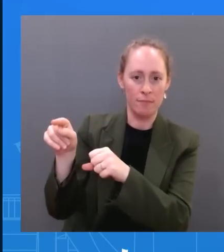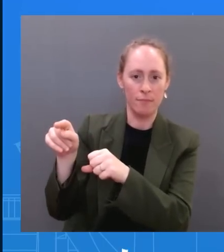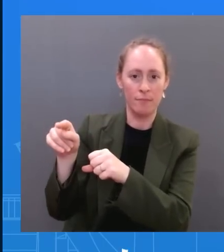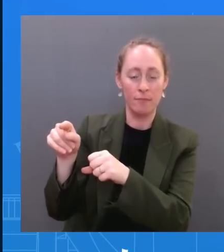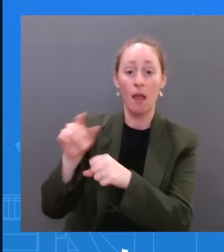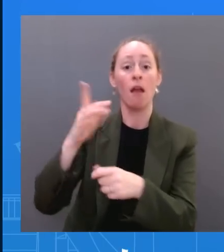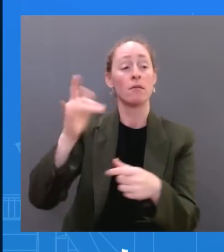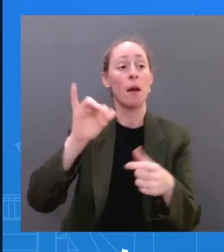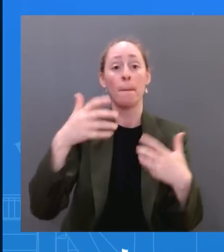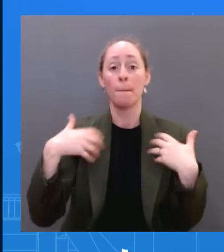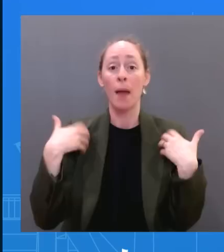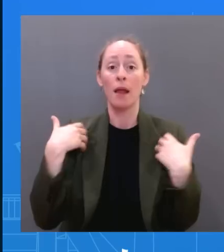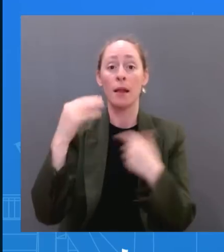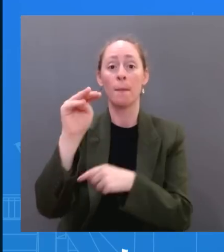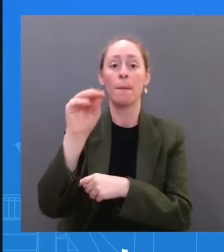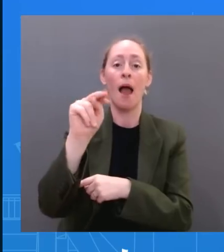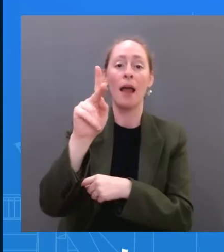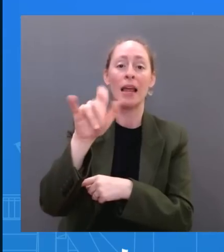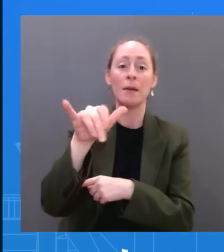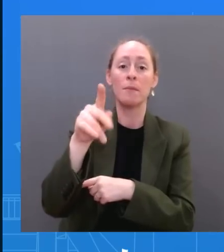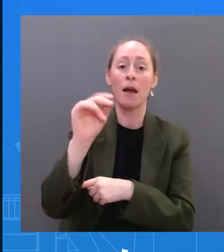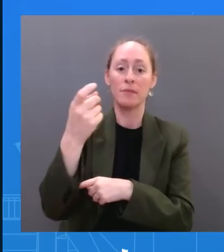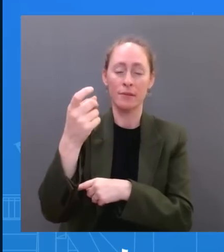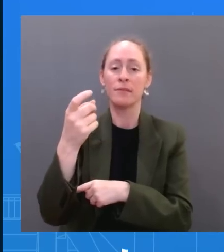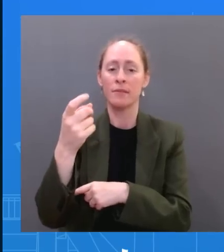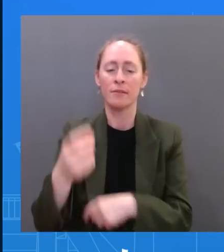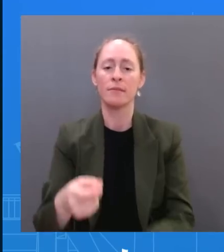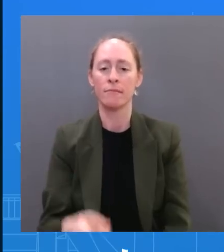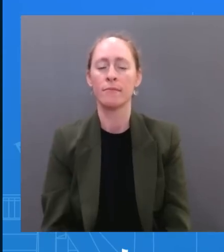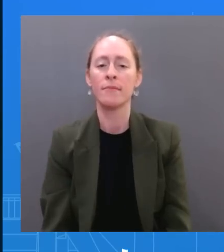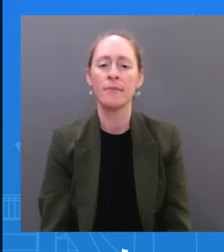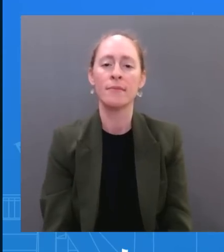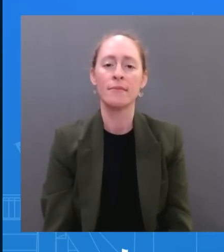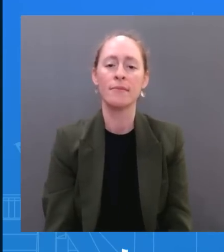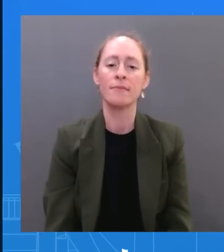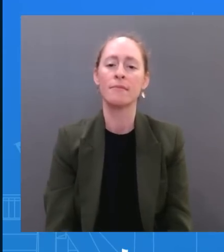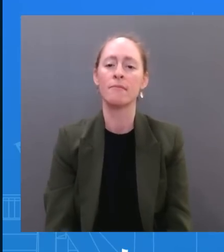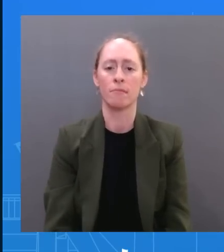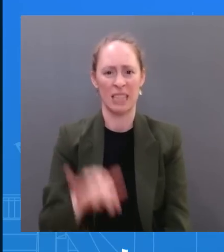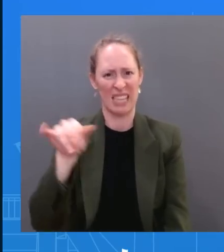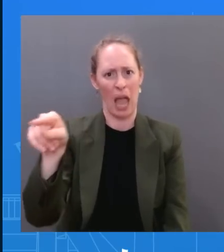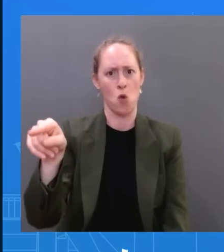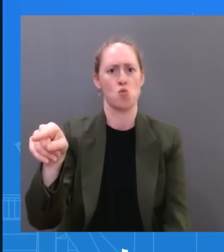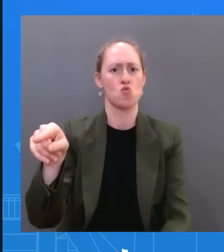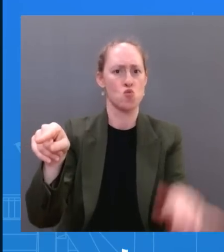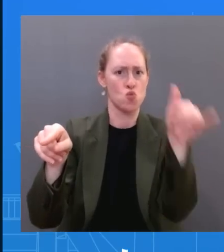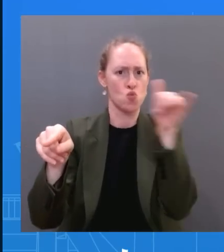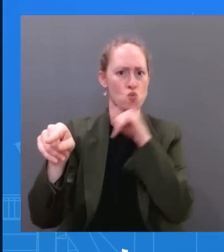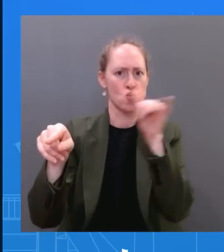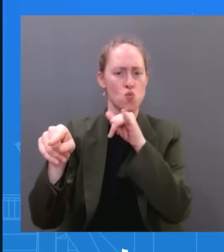that we have been very aggressive on dealing with. And also, it also doesn't release